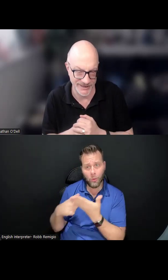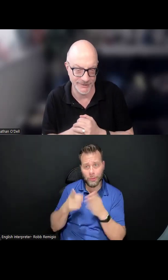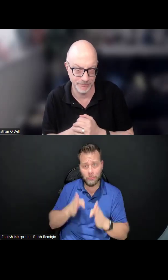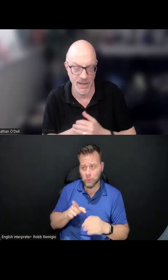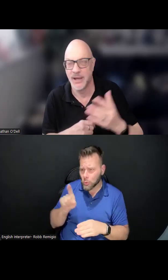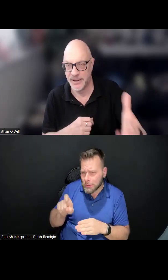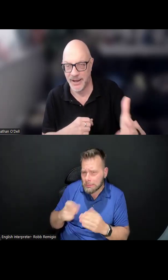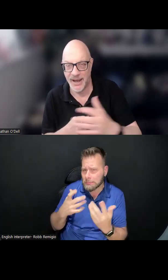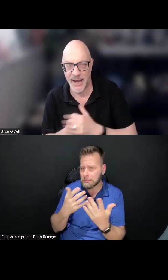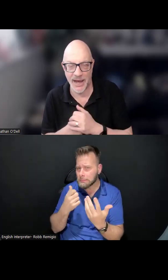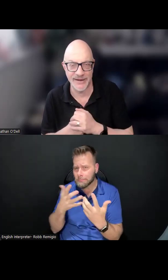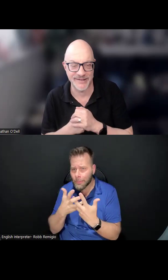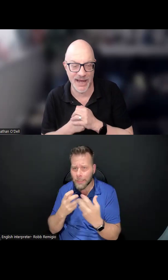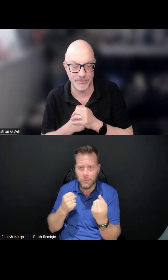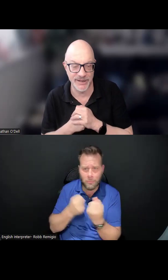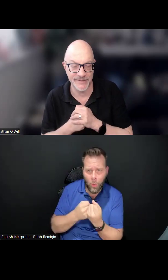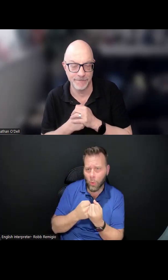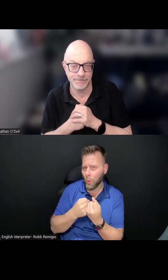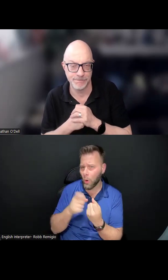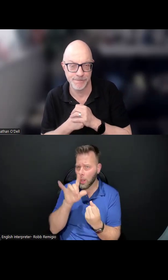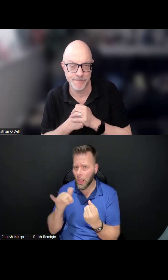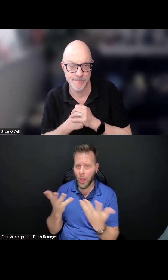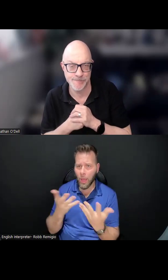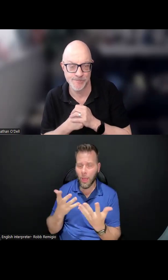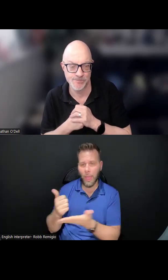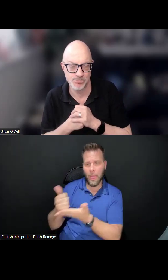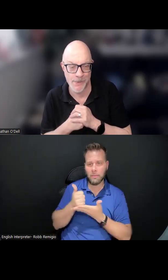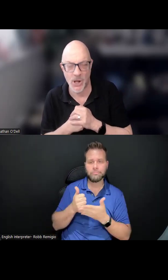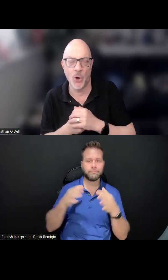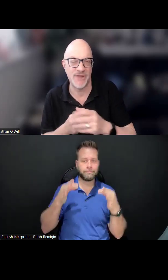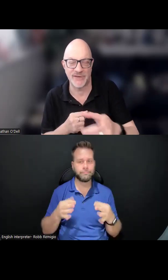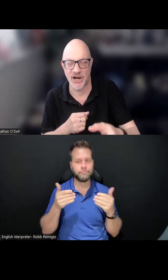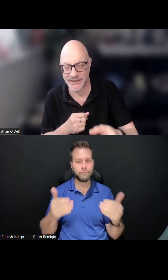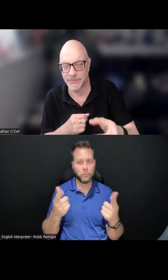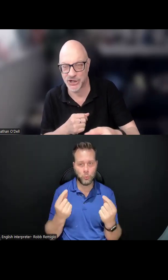find out what do they at all need.